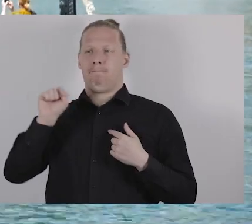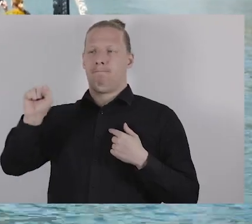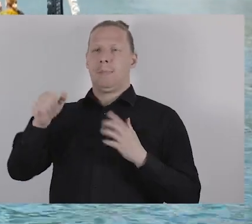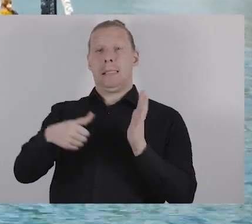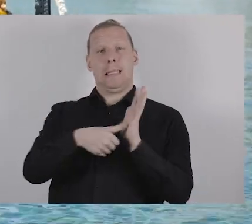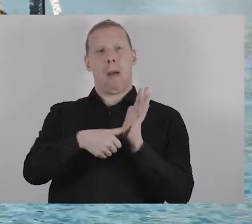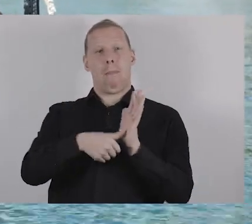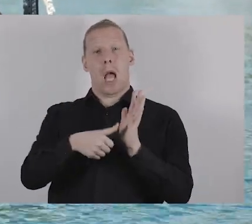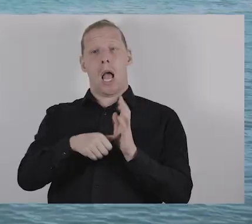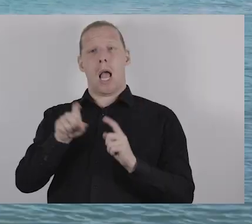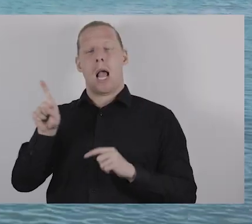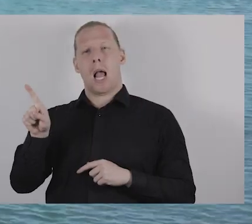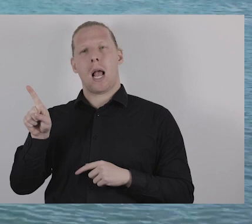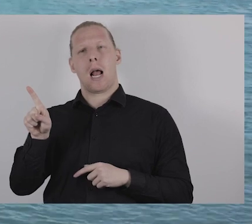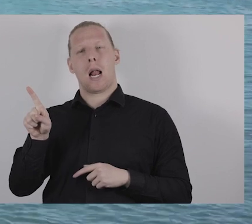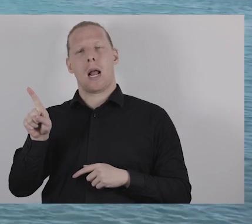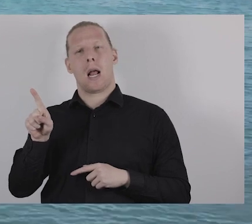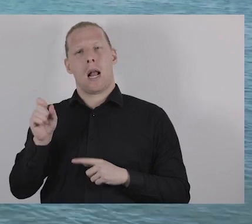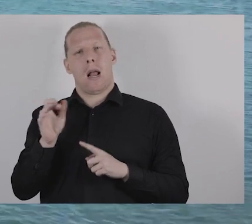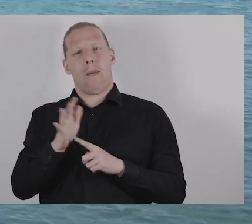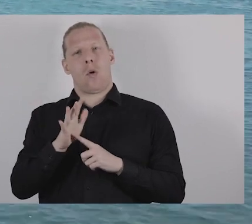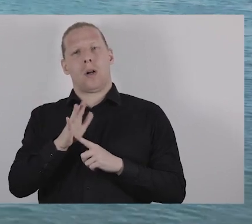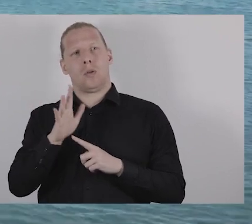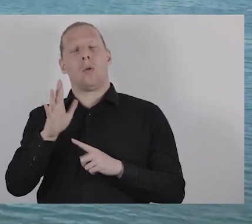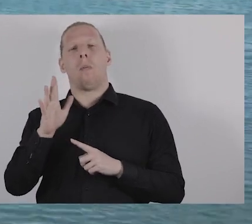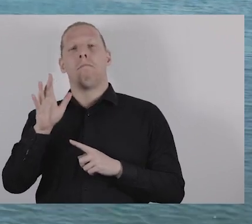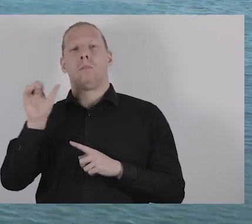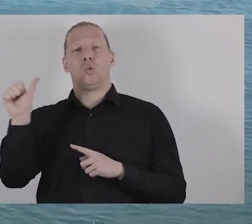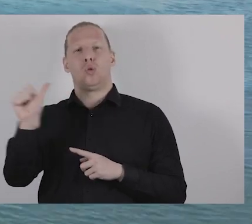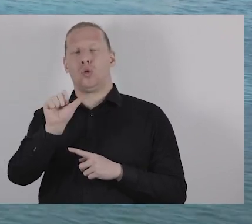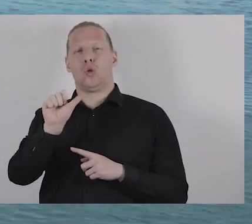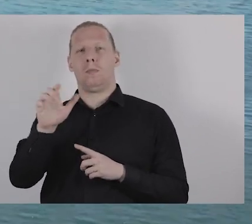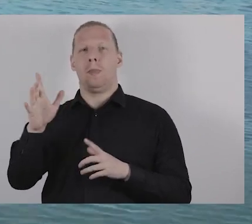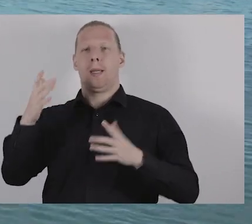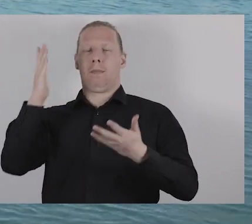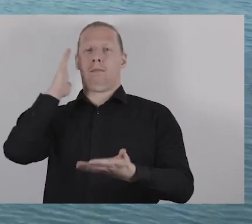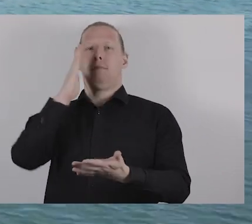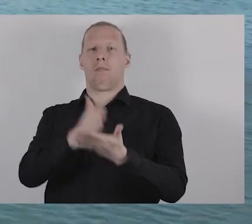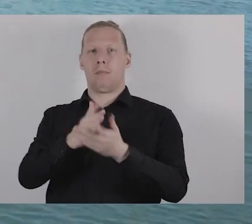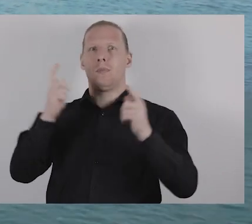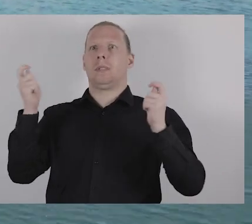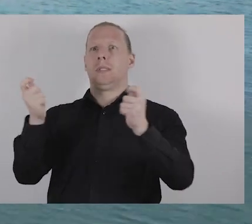Te Papa's thoughtfulness... to mark this special celebration.